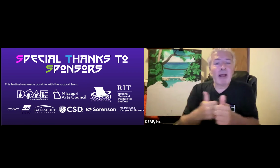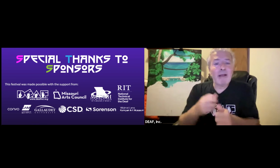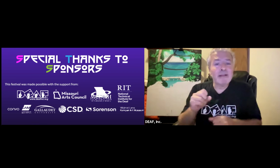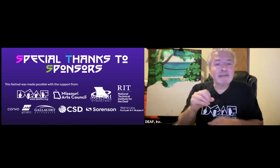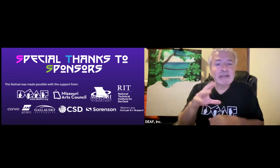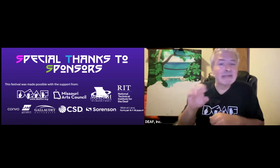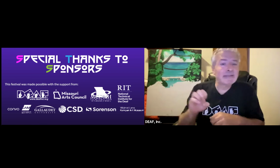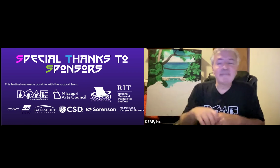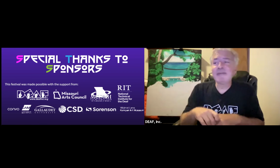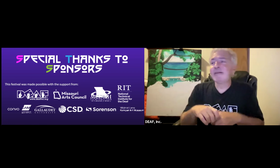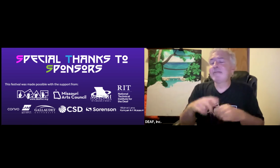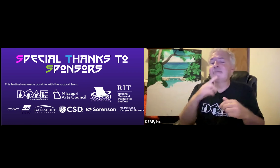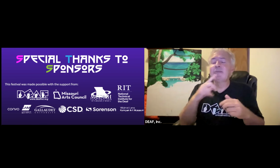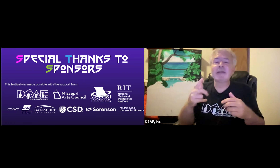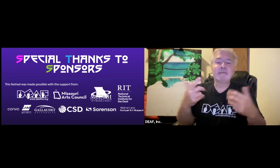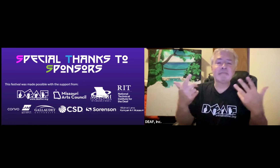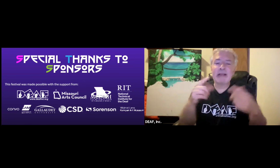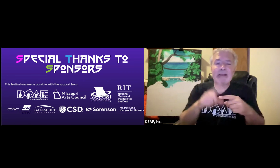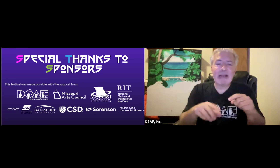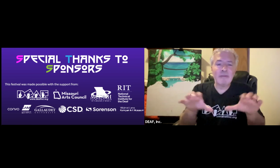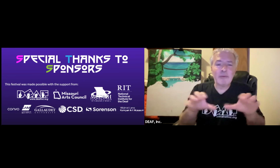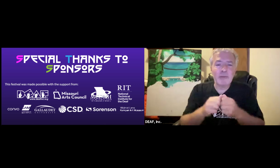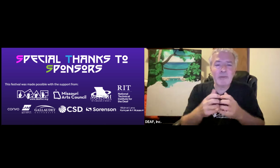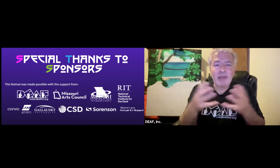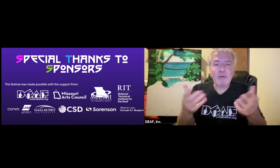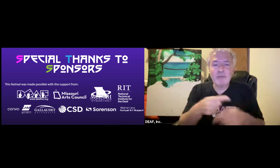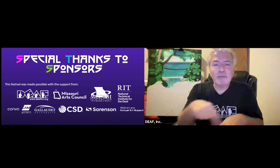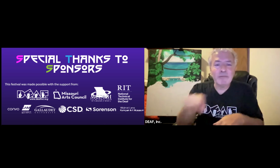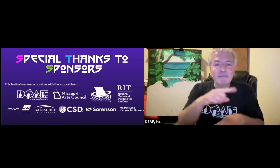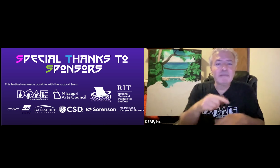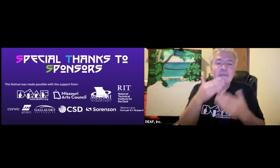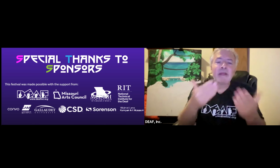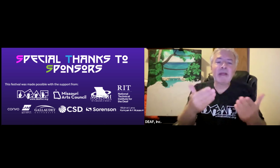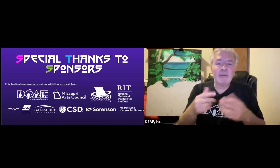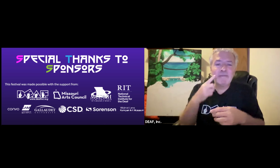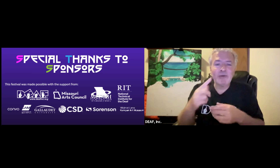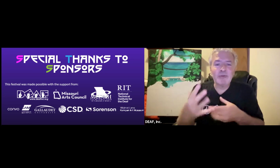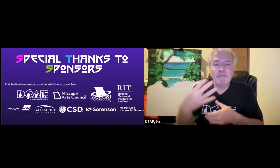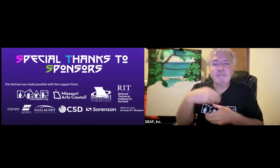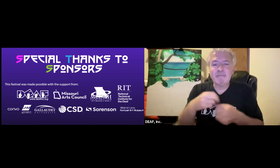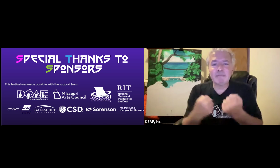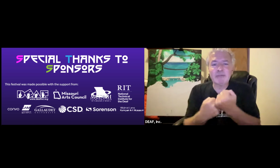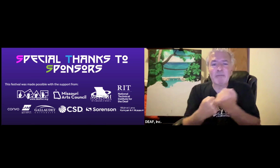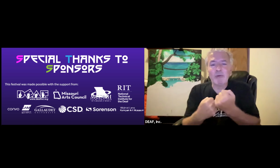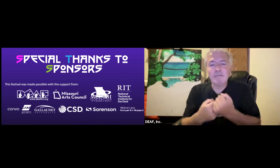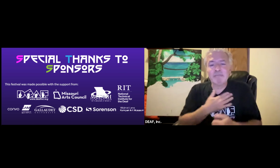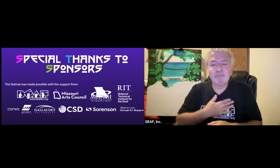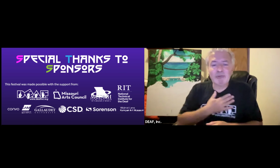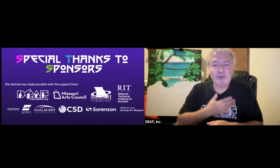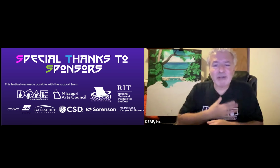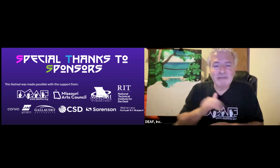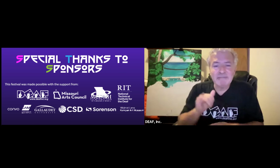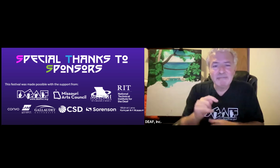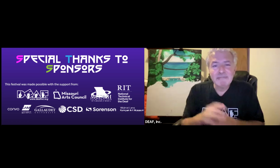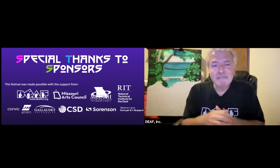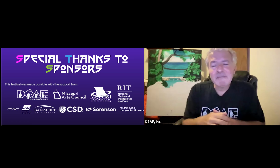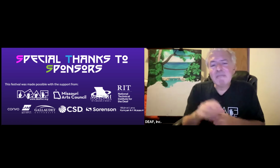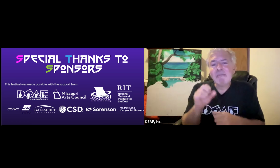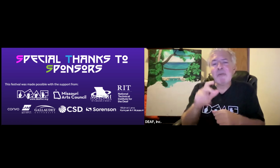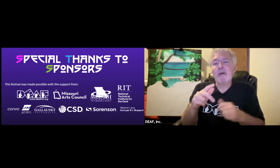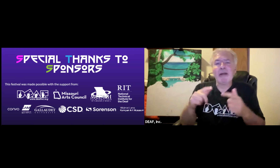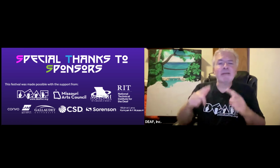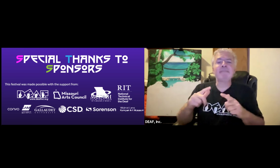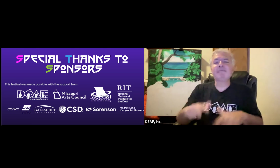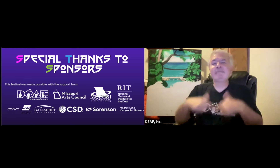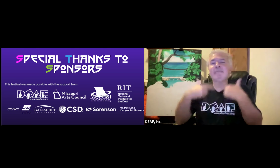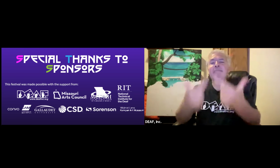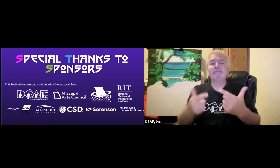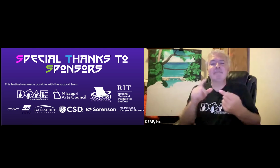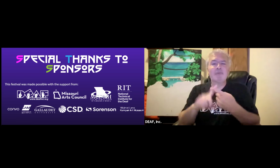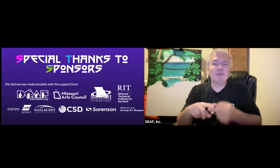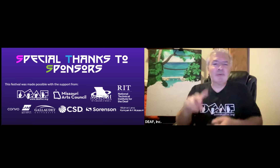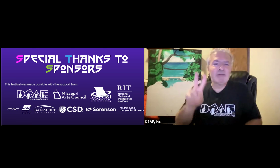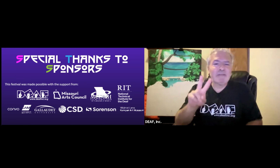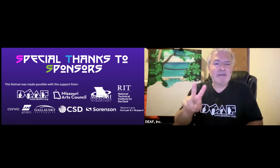people behind the scenes, we could not do without all of you. Thank you so much for your involvement and your support. We really appreciate it.